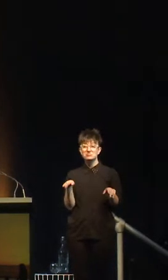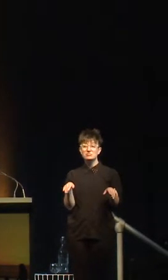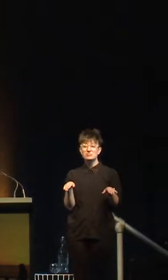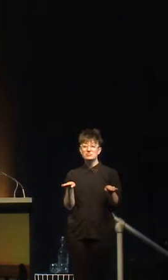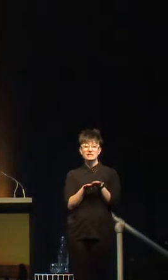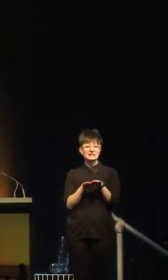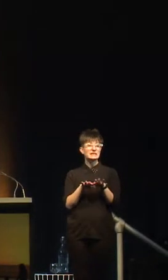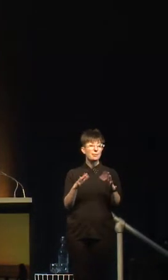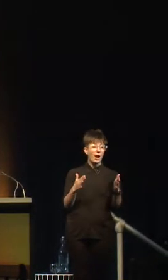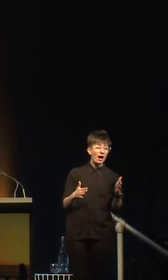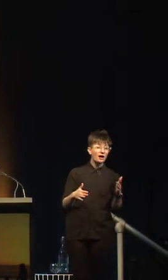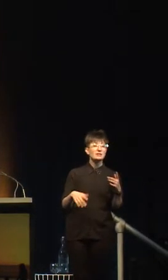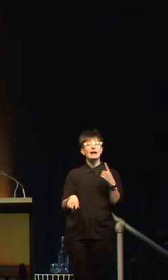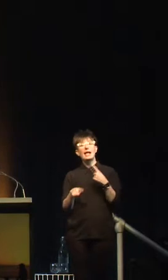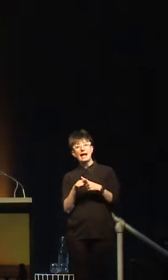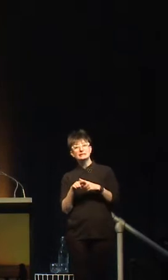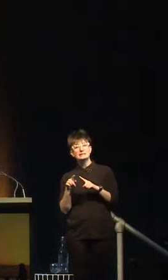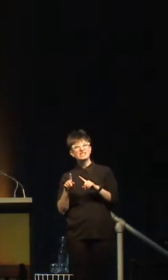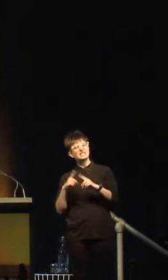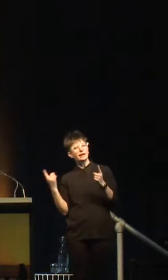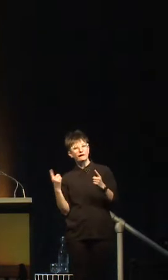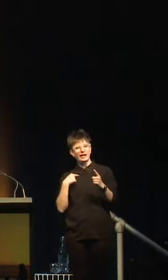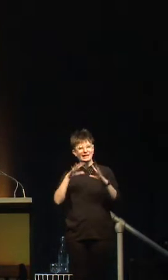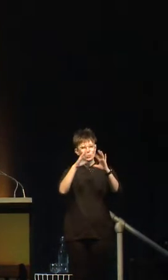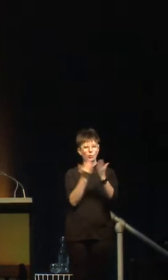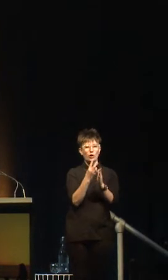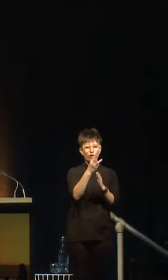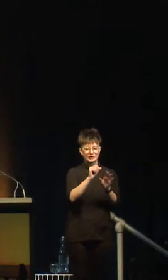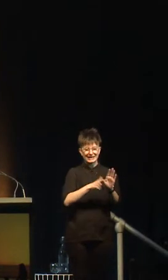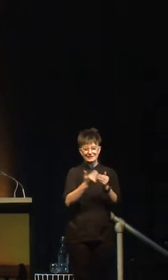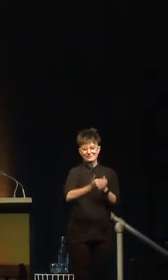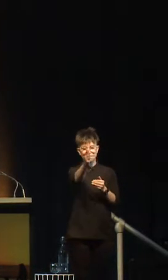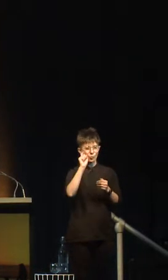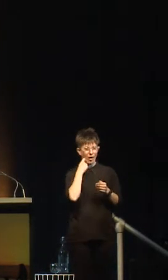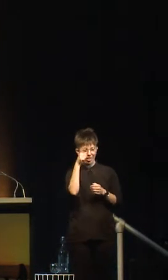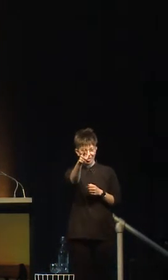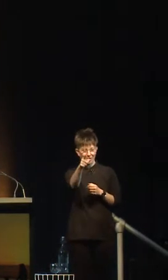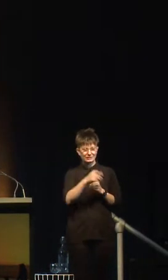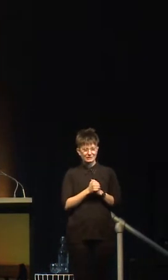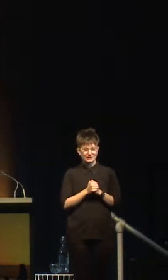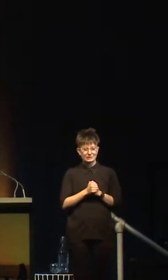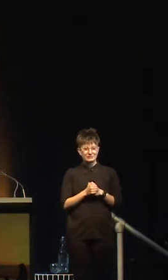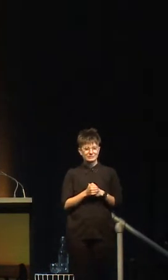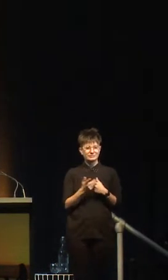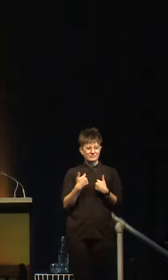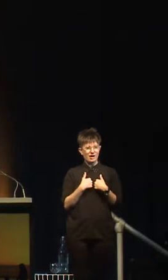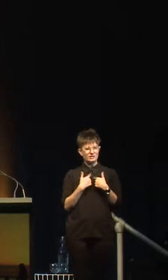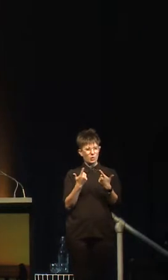years from now will look from today. But I have every faith that we’ll make those investments,